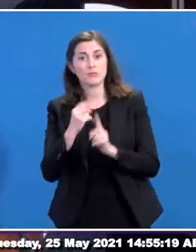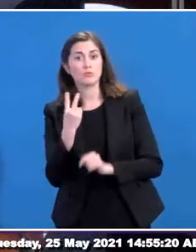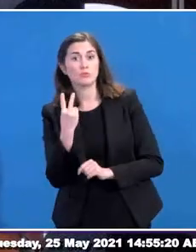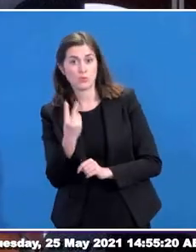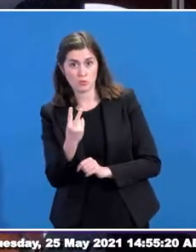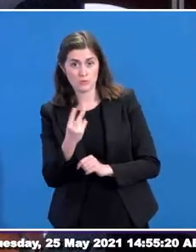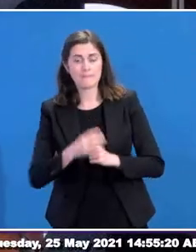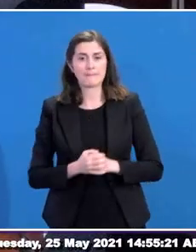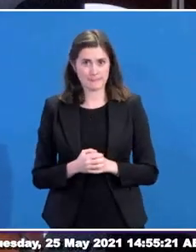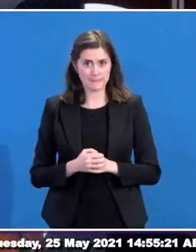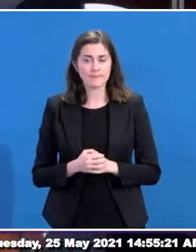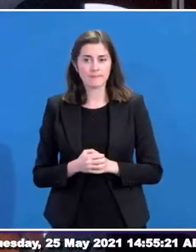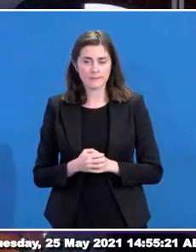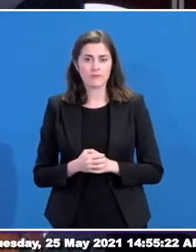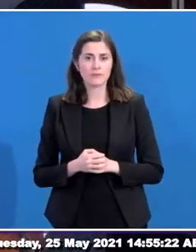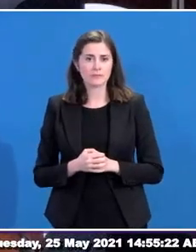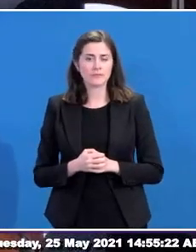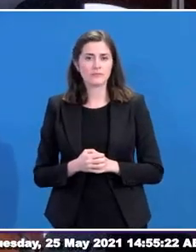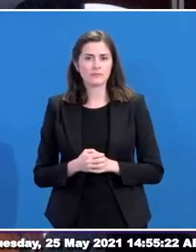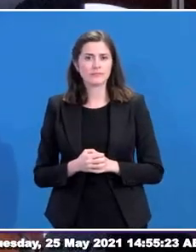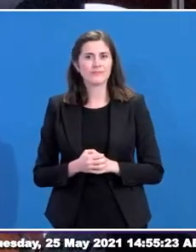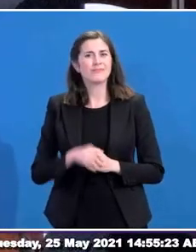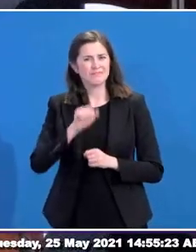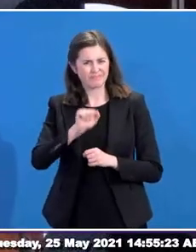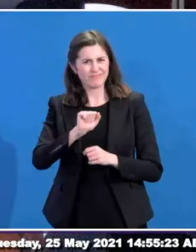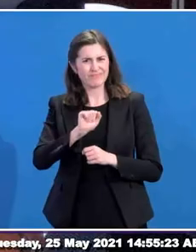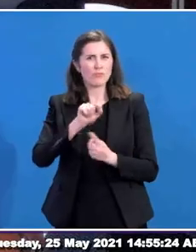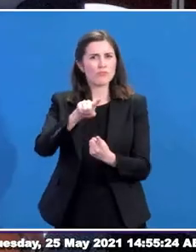and that included the recruitment of SP1.